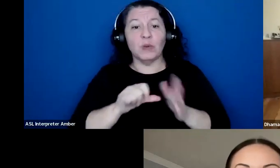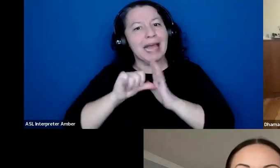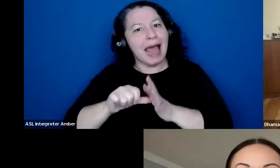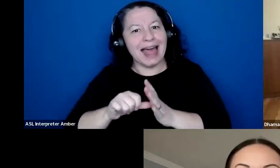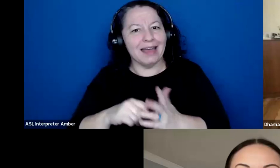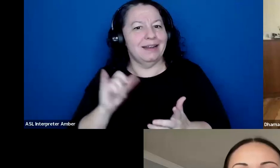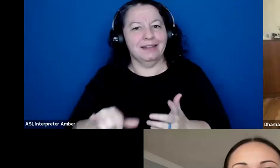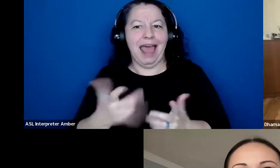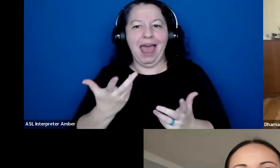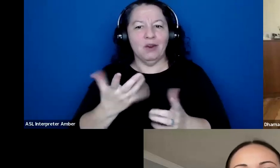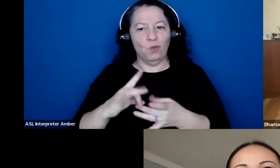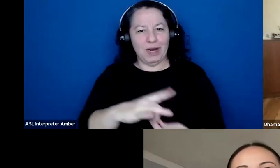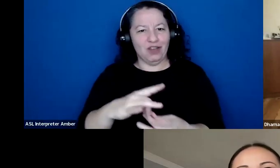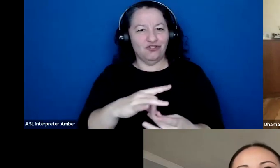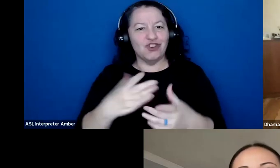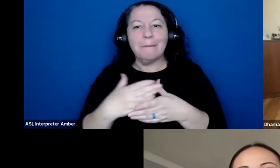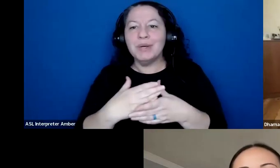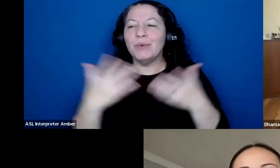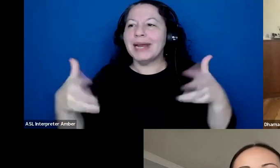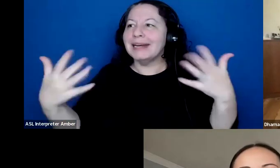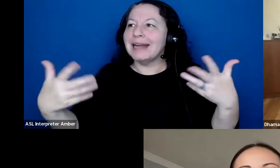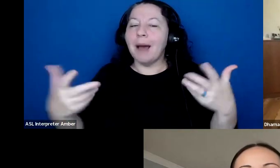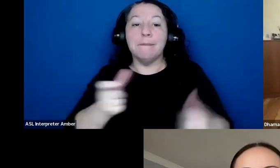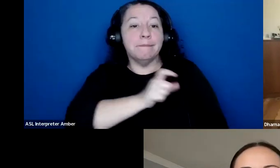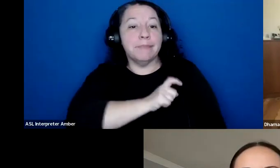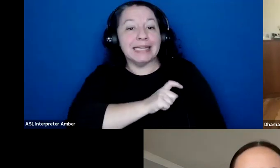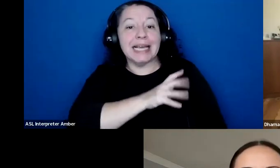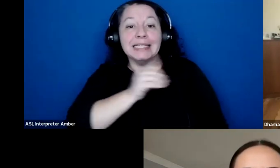or that relationship between police and the military,